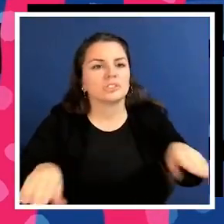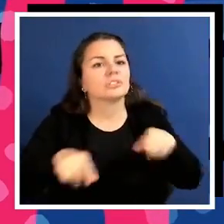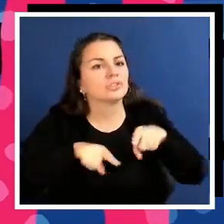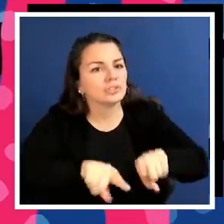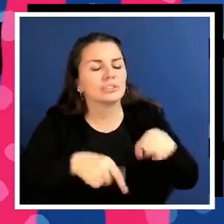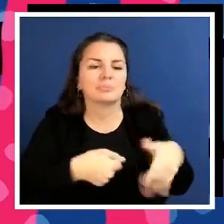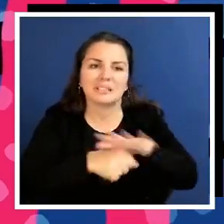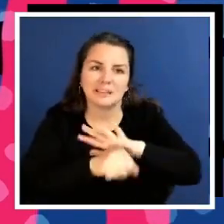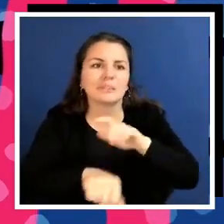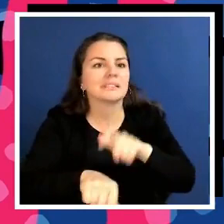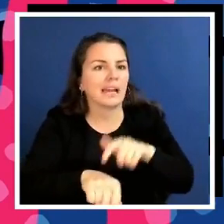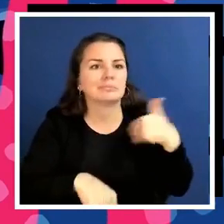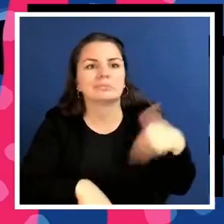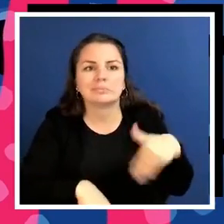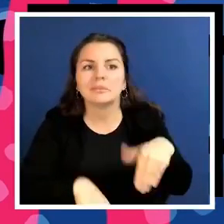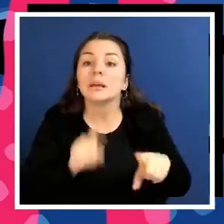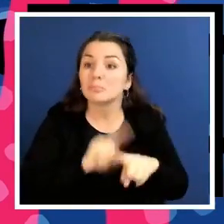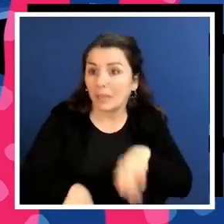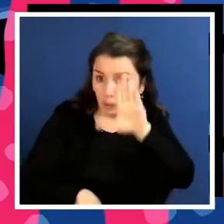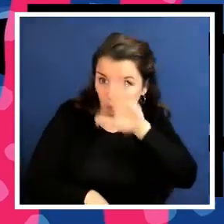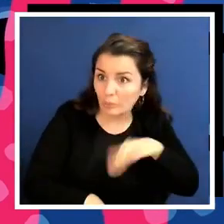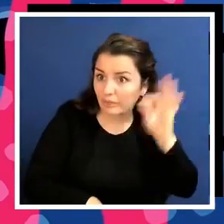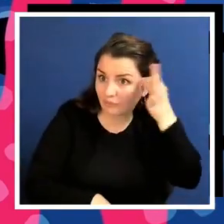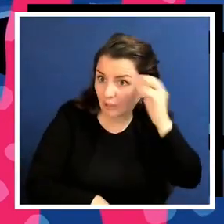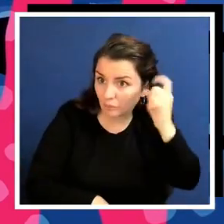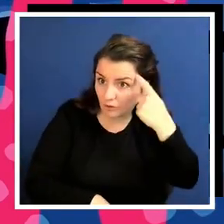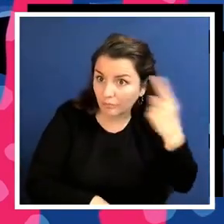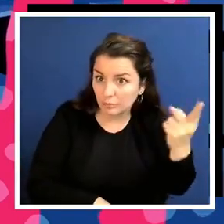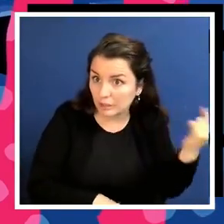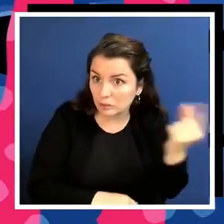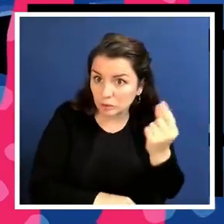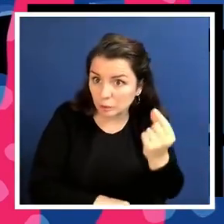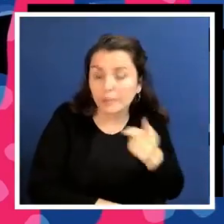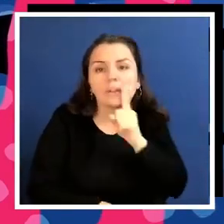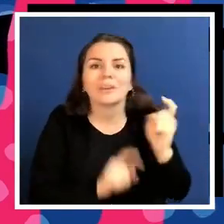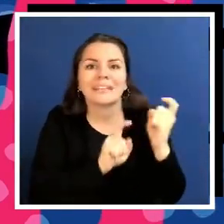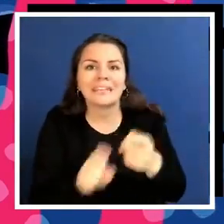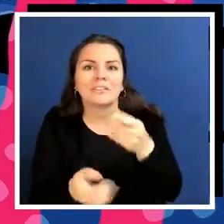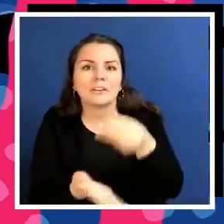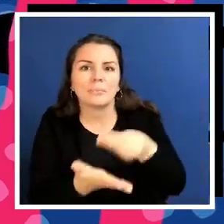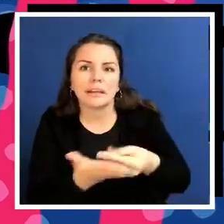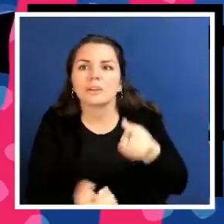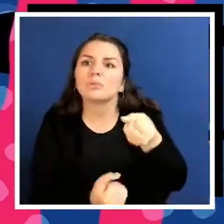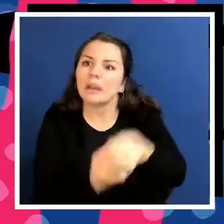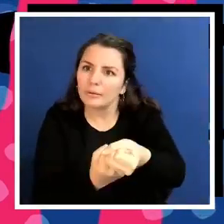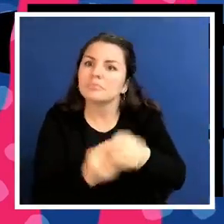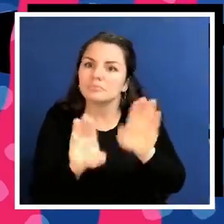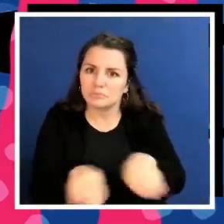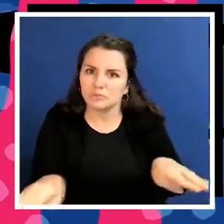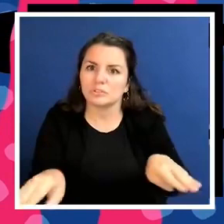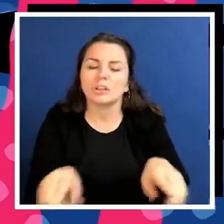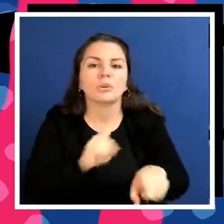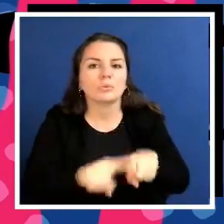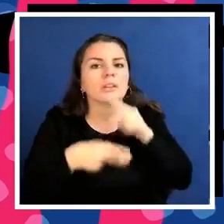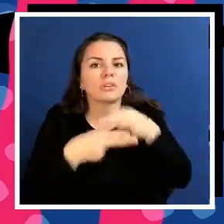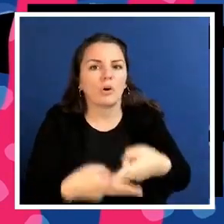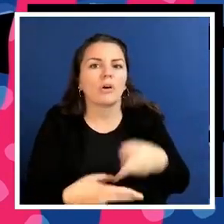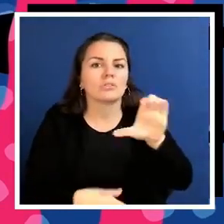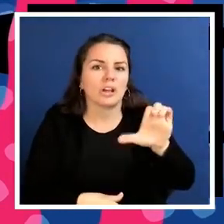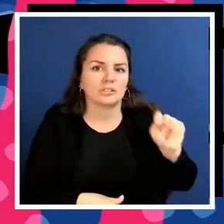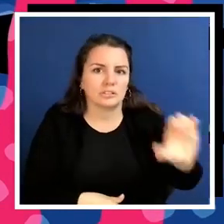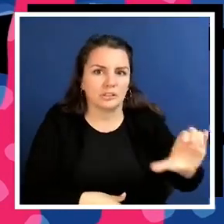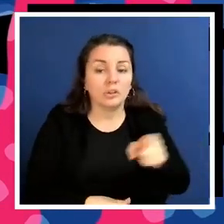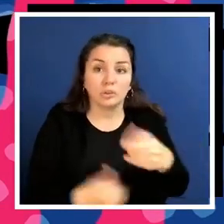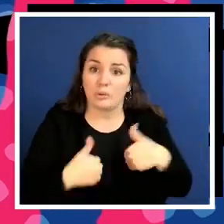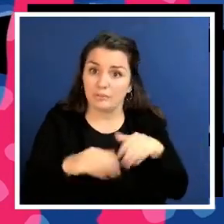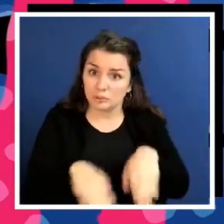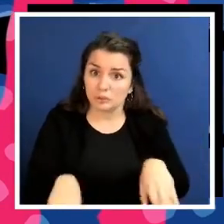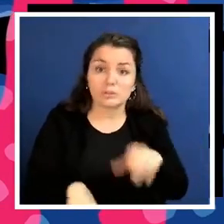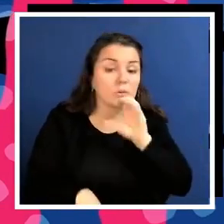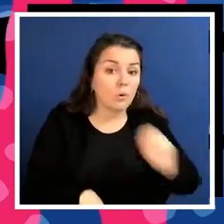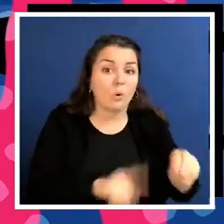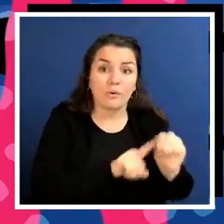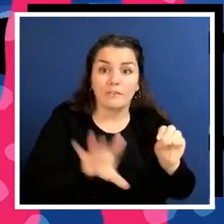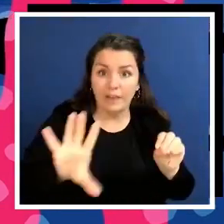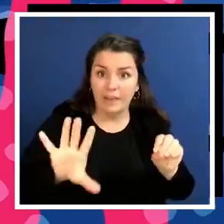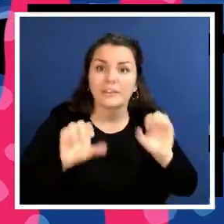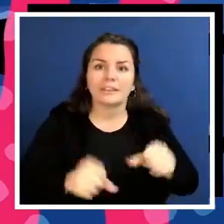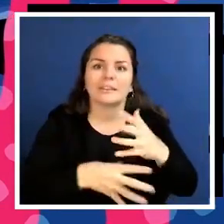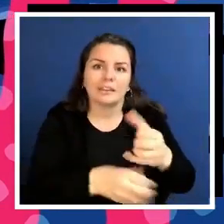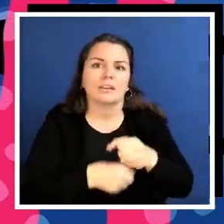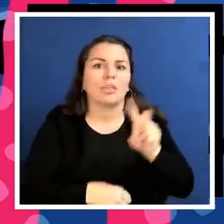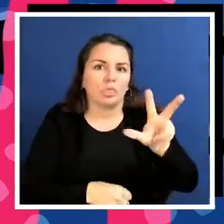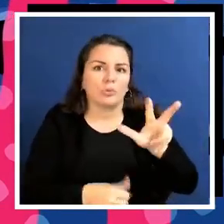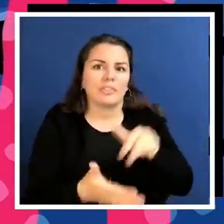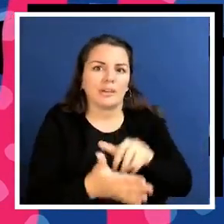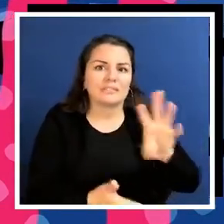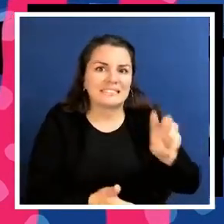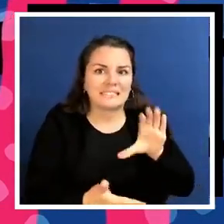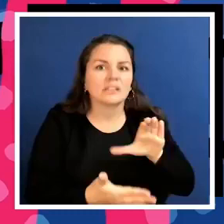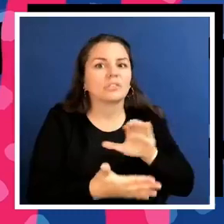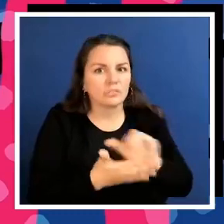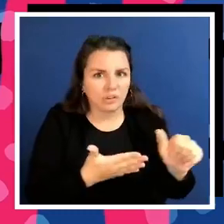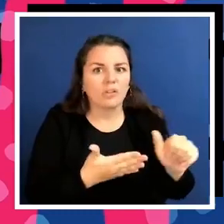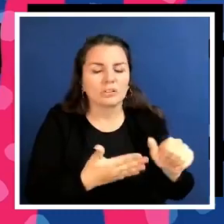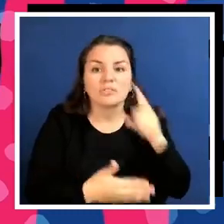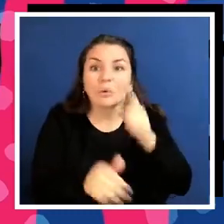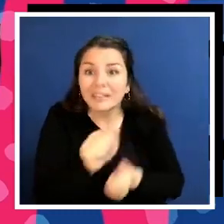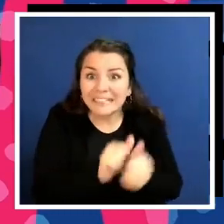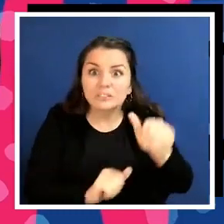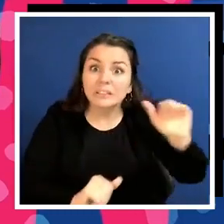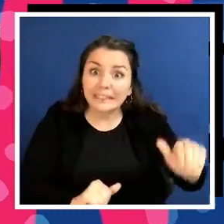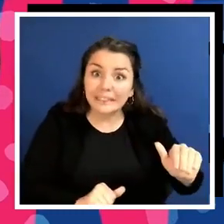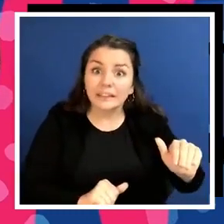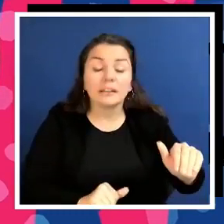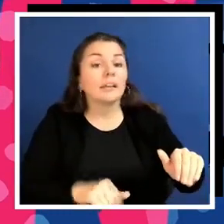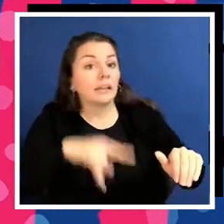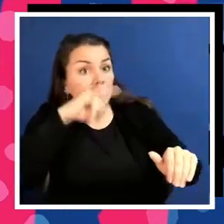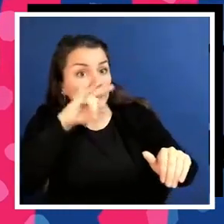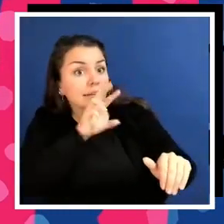HELP IS ON THE WAY.